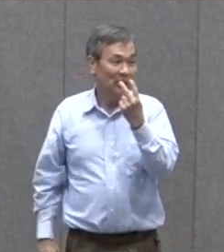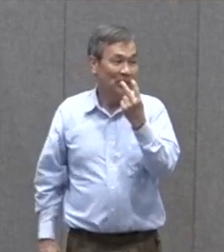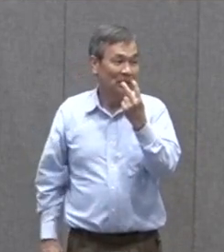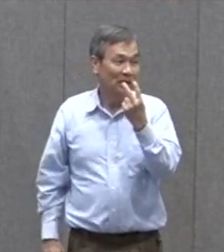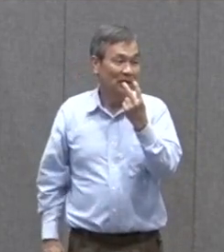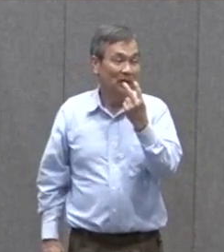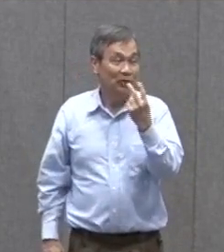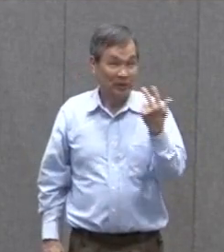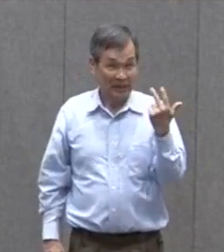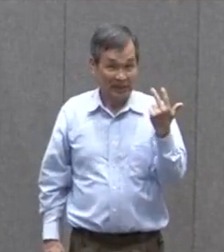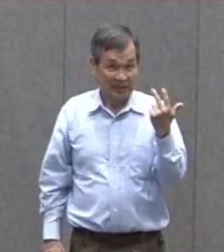three,